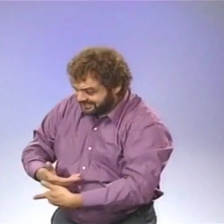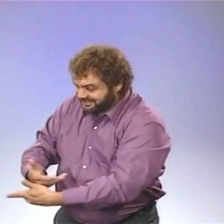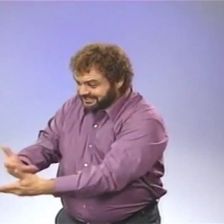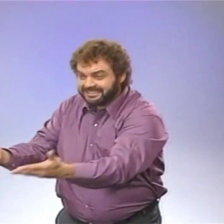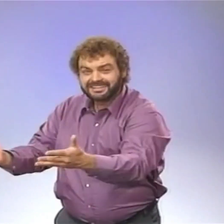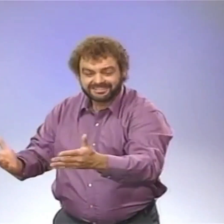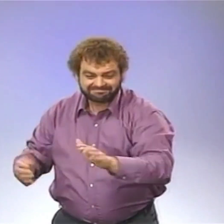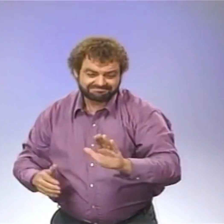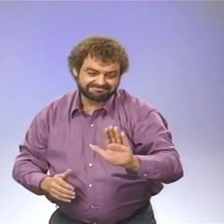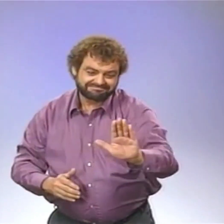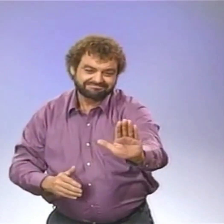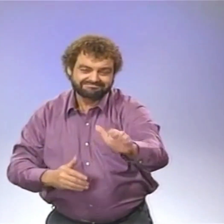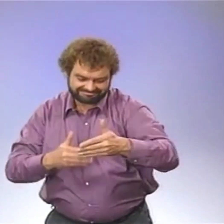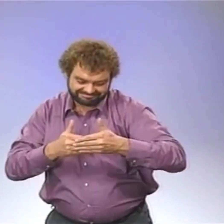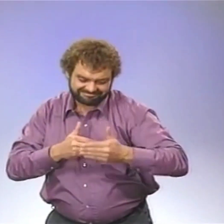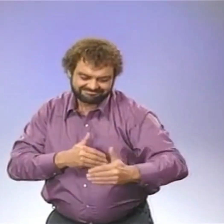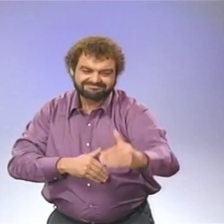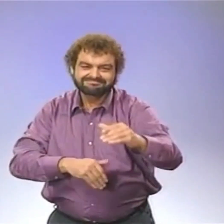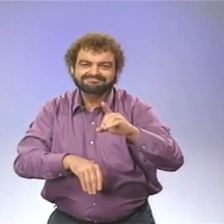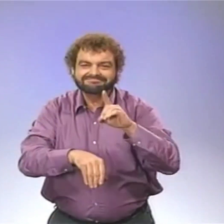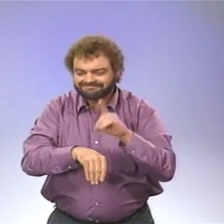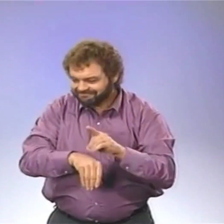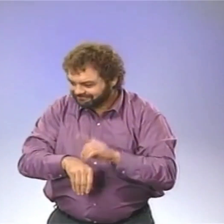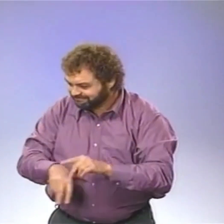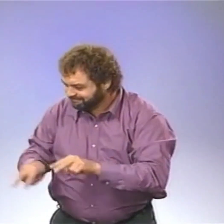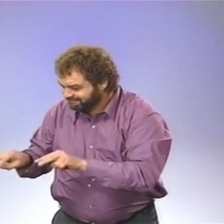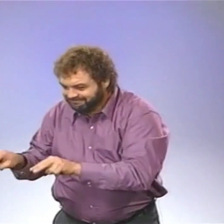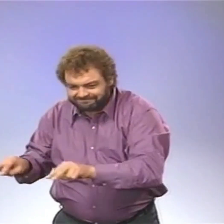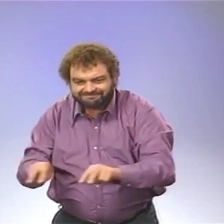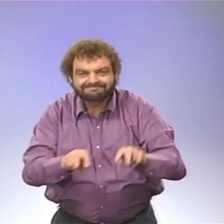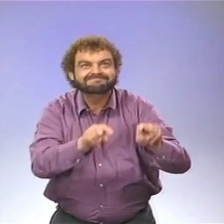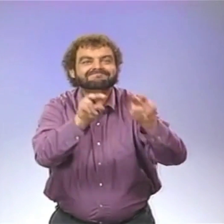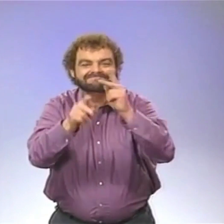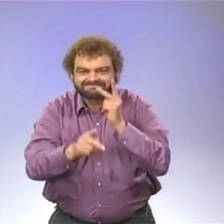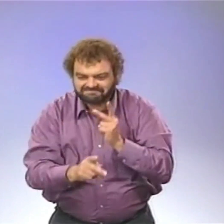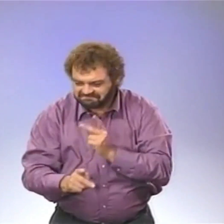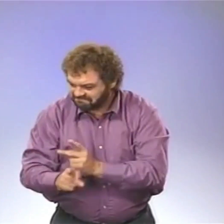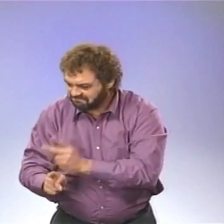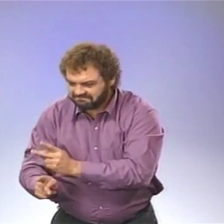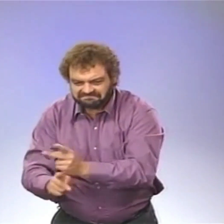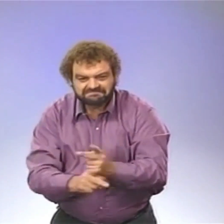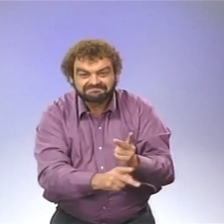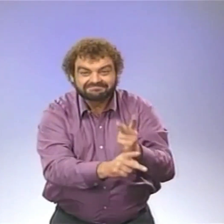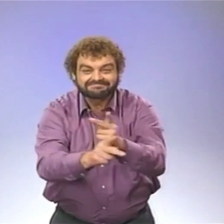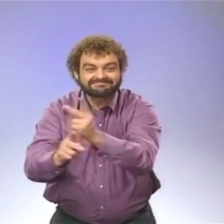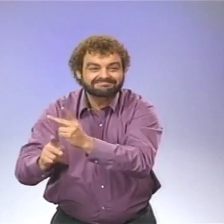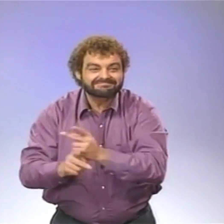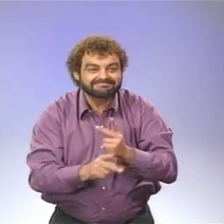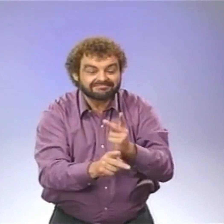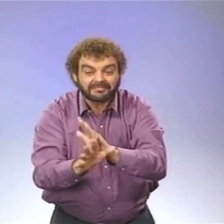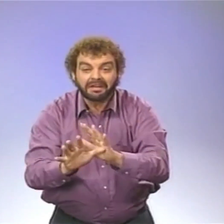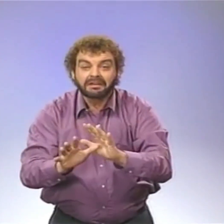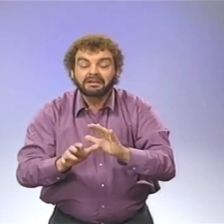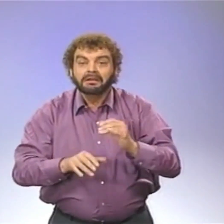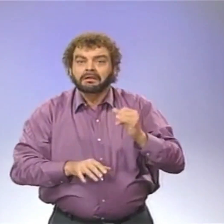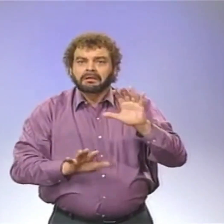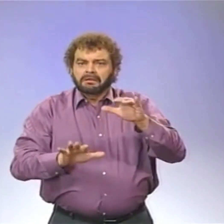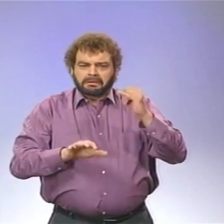subdue it. Rule over the fish in the sea and the birds in the sky, and over every living creature that moves on the ground. Then God said to them, I give to you